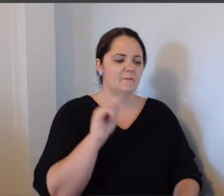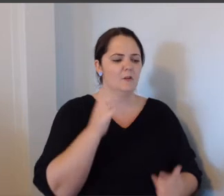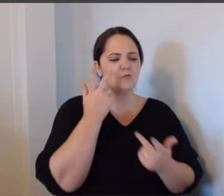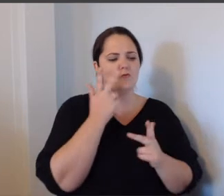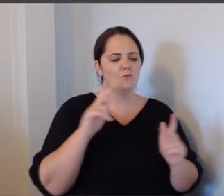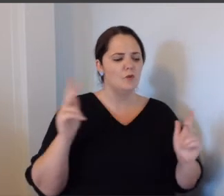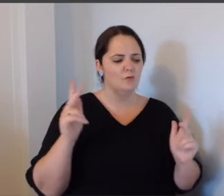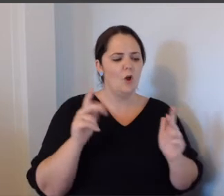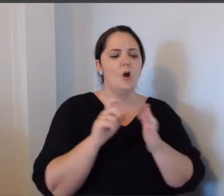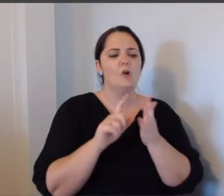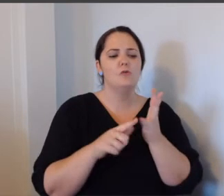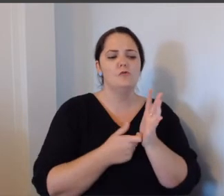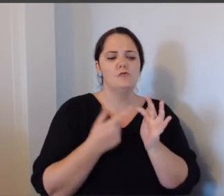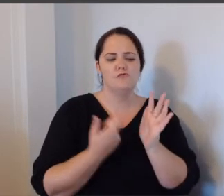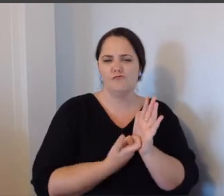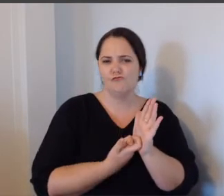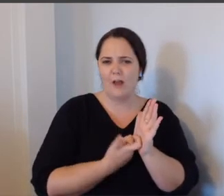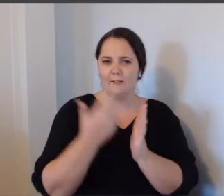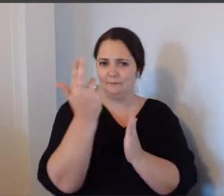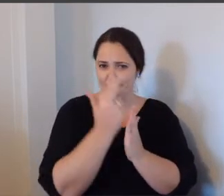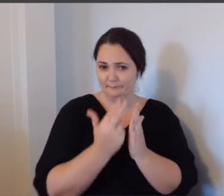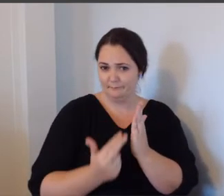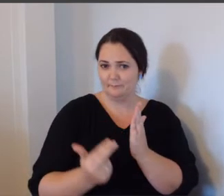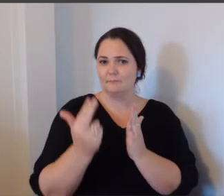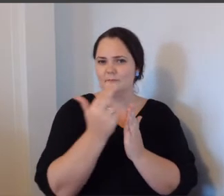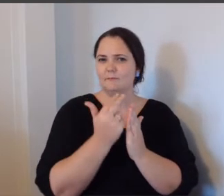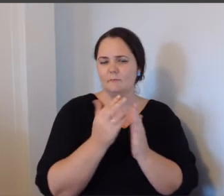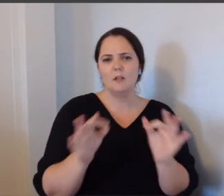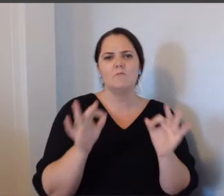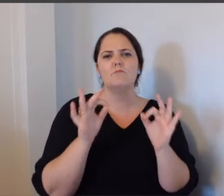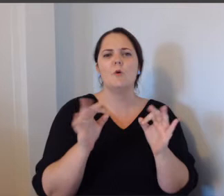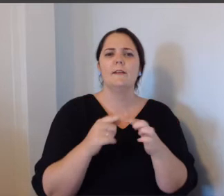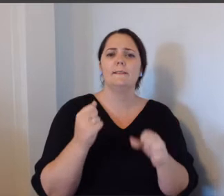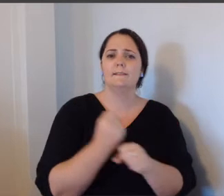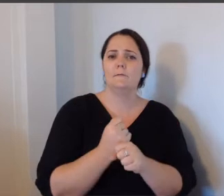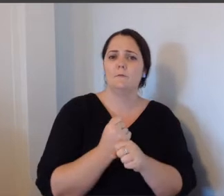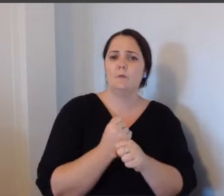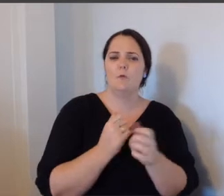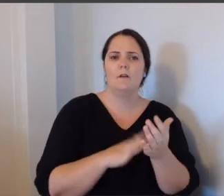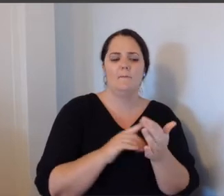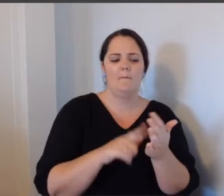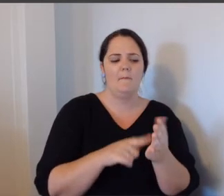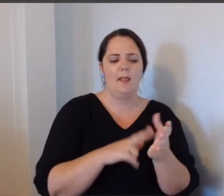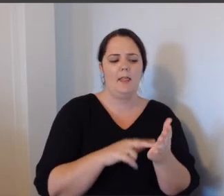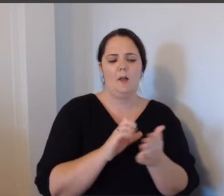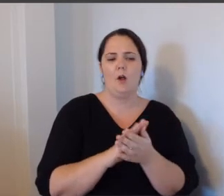allegory by Dürer that has become a sort of emblem or enduring symbol of melancholia. Just notice the